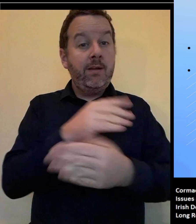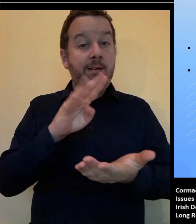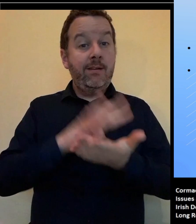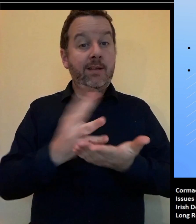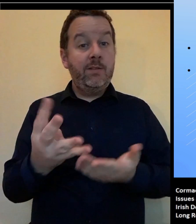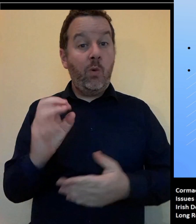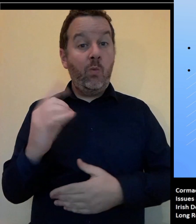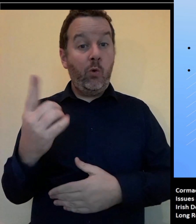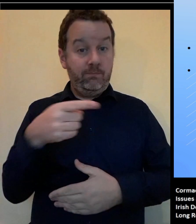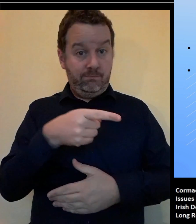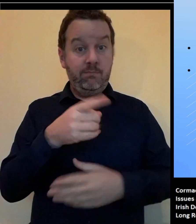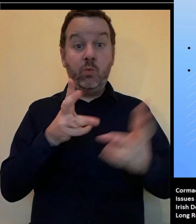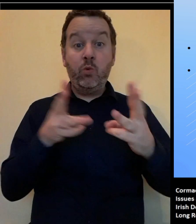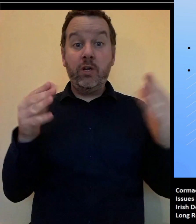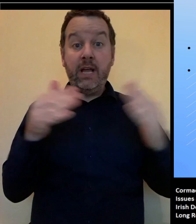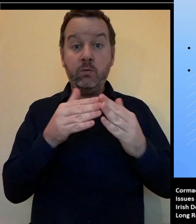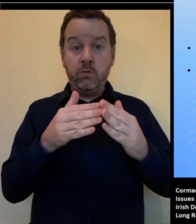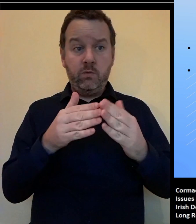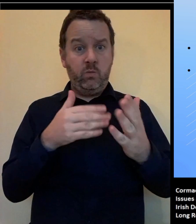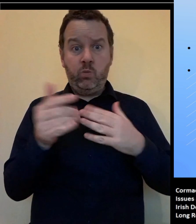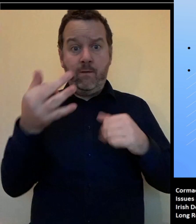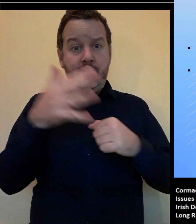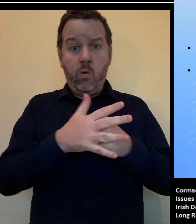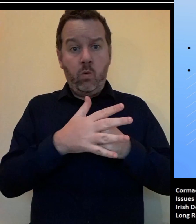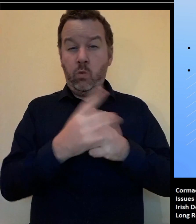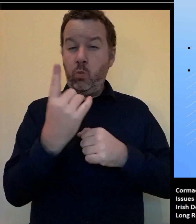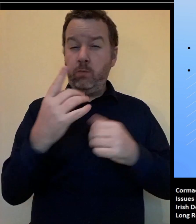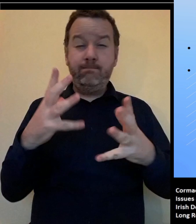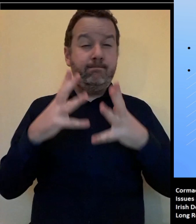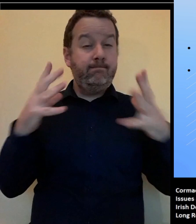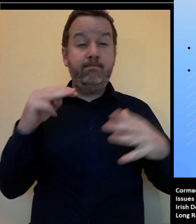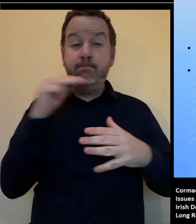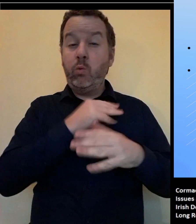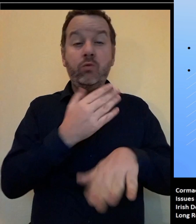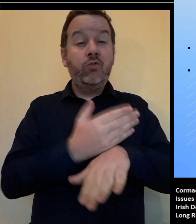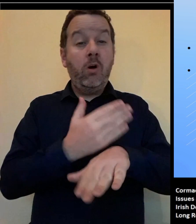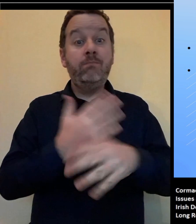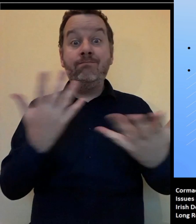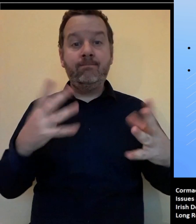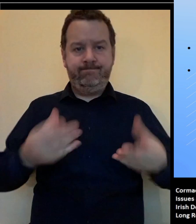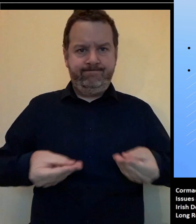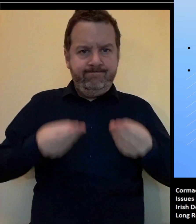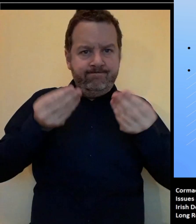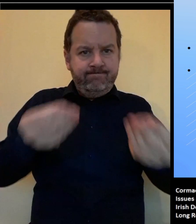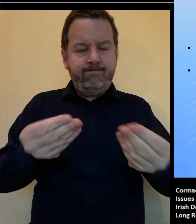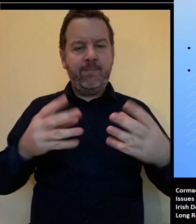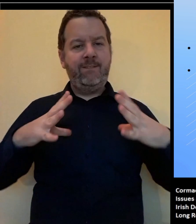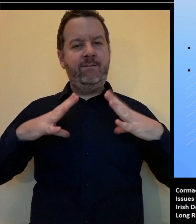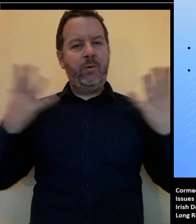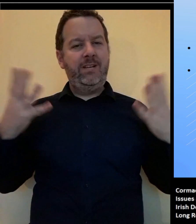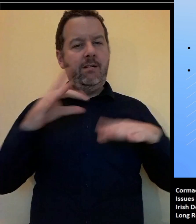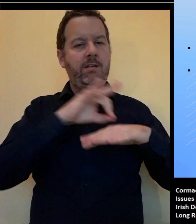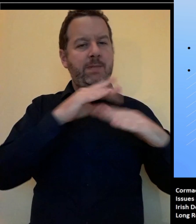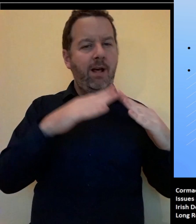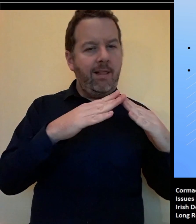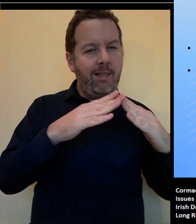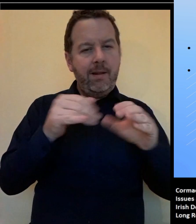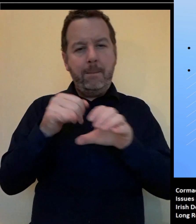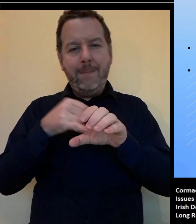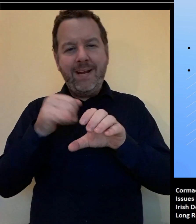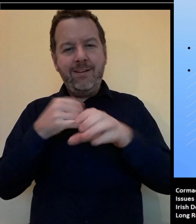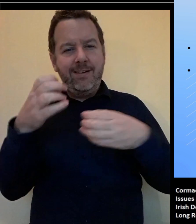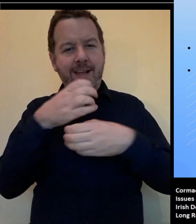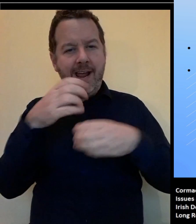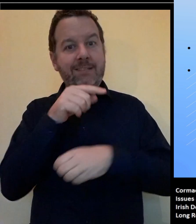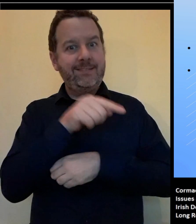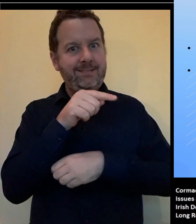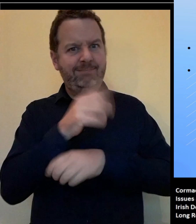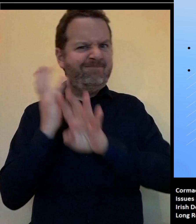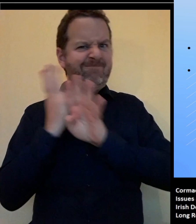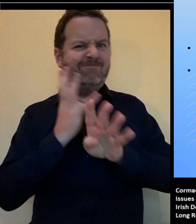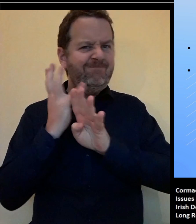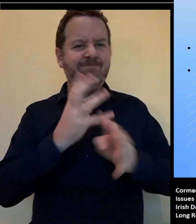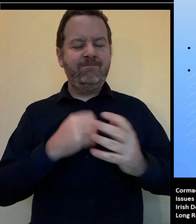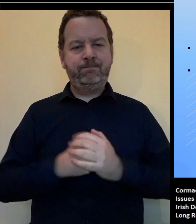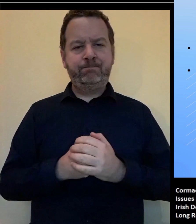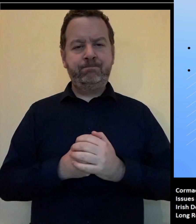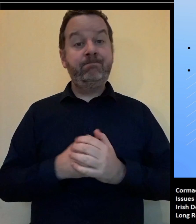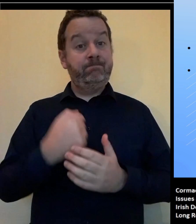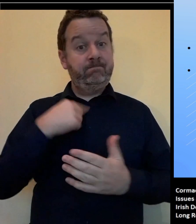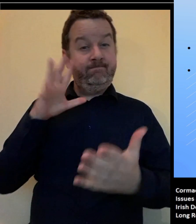By this time, in 1901, a major function of the workhouse was to provide free hospital and medical care.